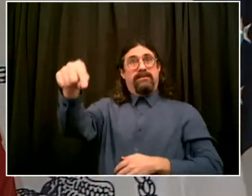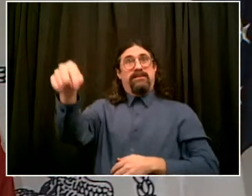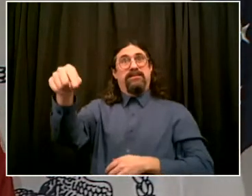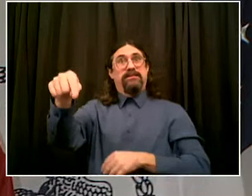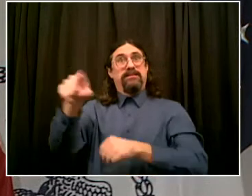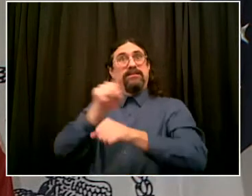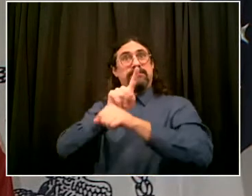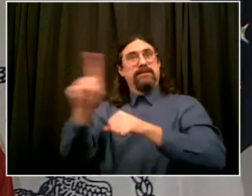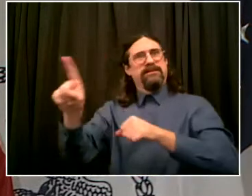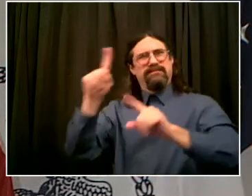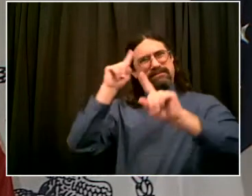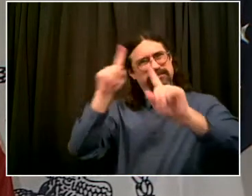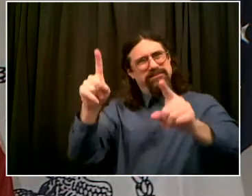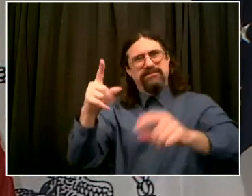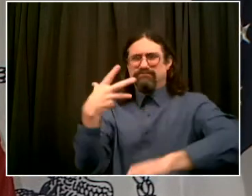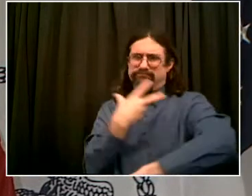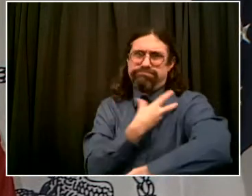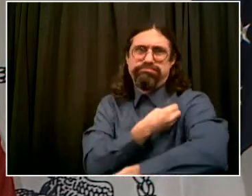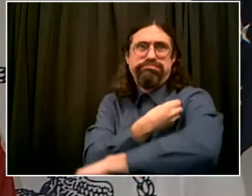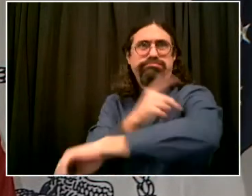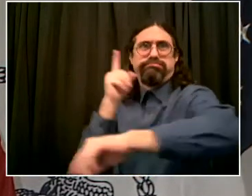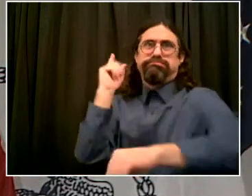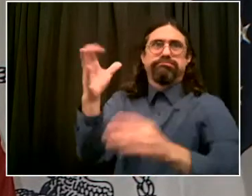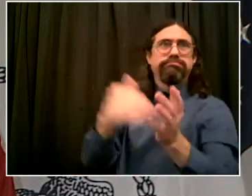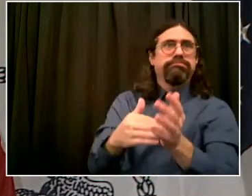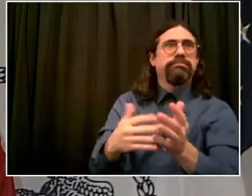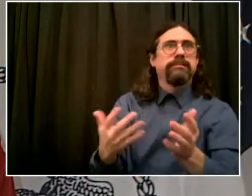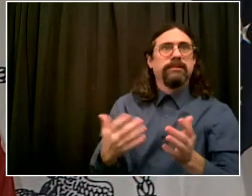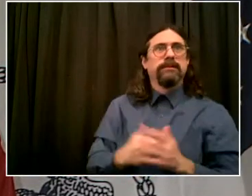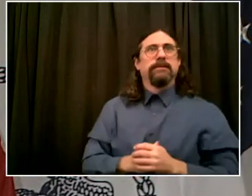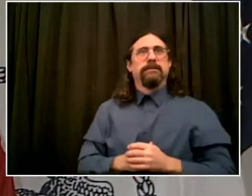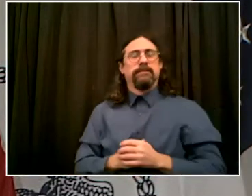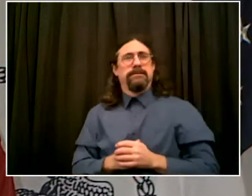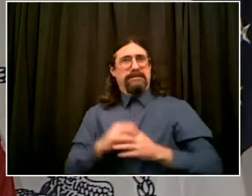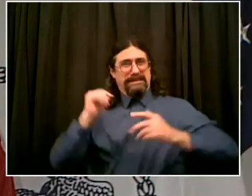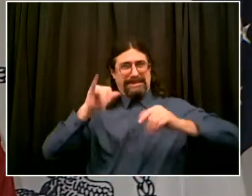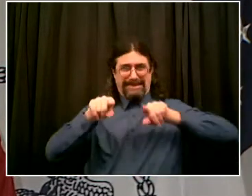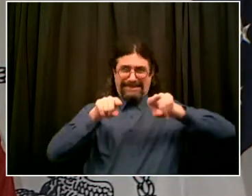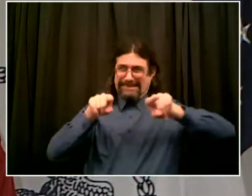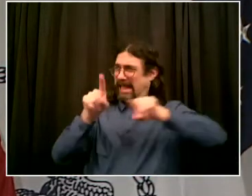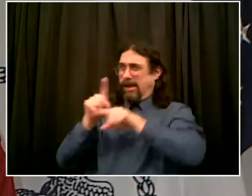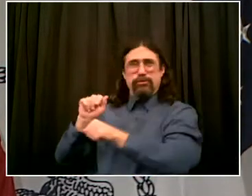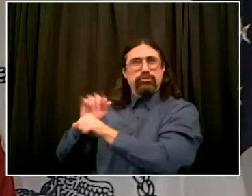THAT NUMBER CAN KEEP GROWING. WE HAVE A LEGITIMATE